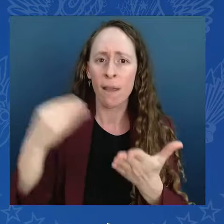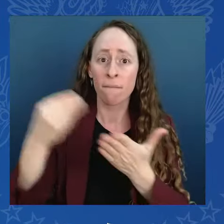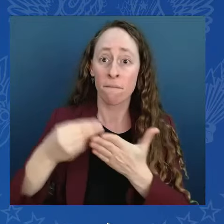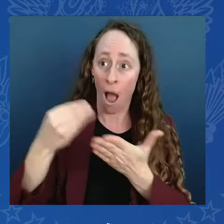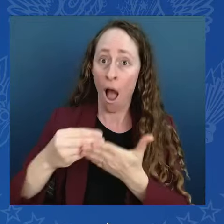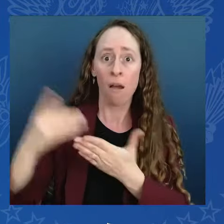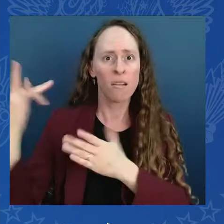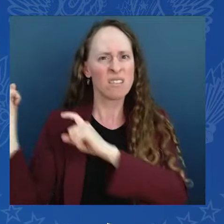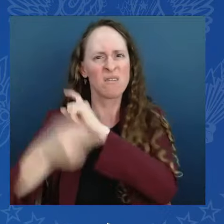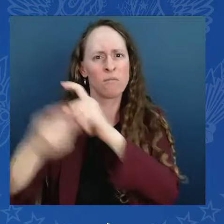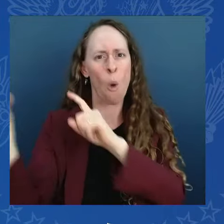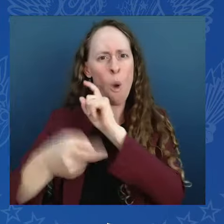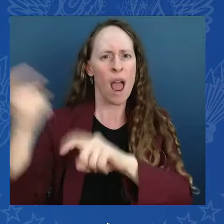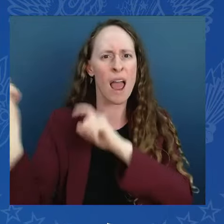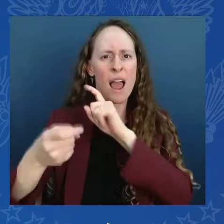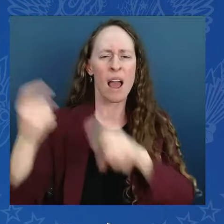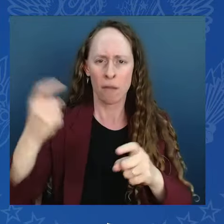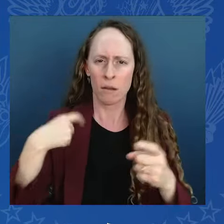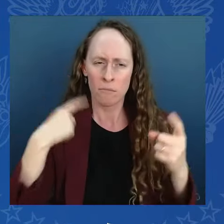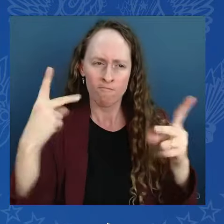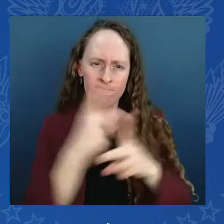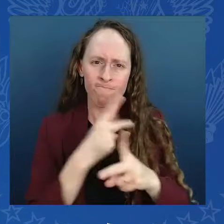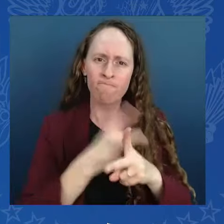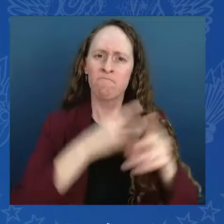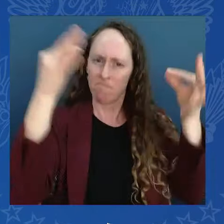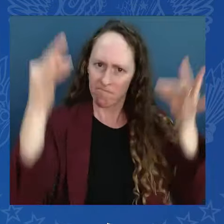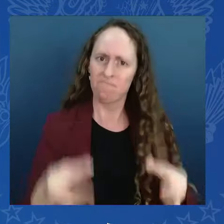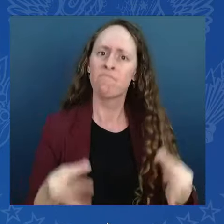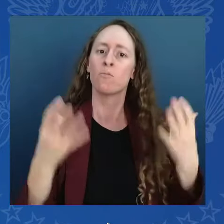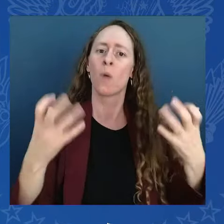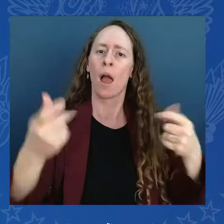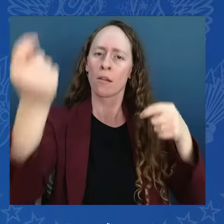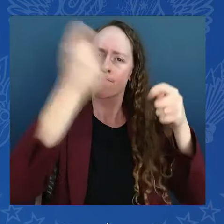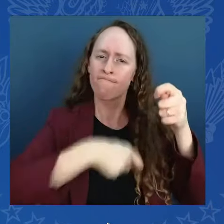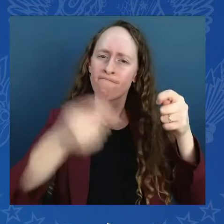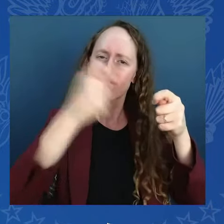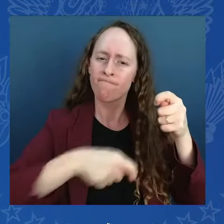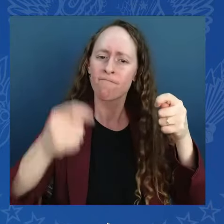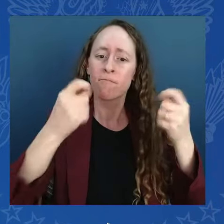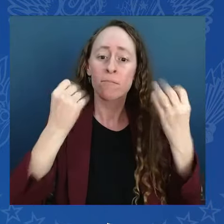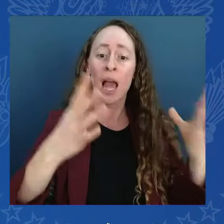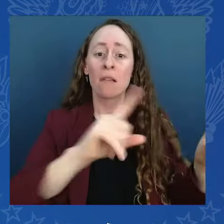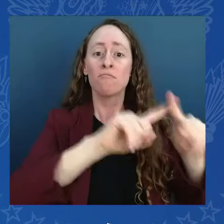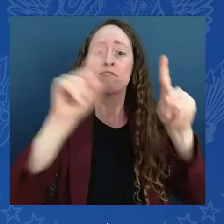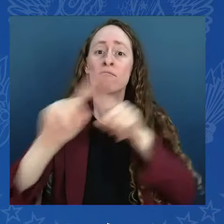poisoning that kills more people in developing countries than HIV/AIDS and malaria combined.